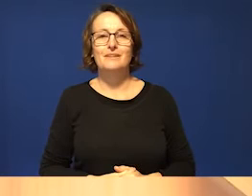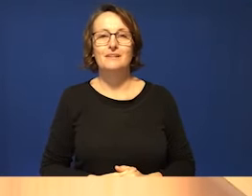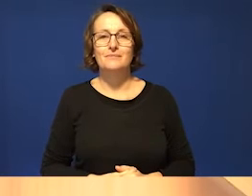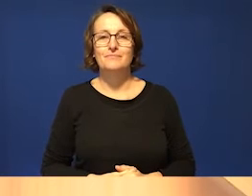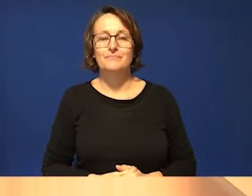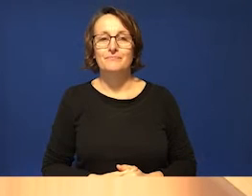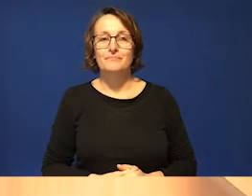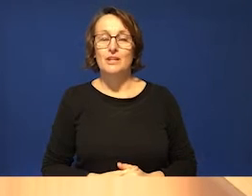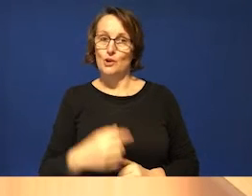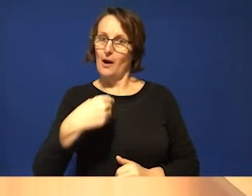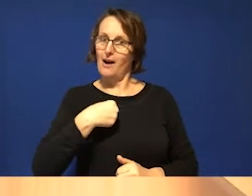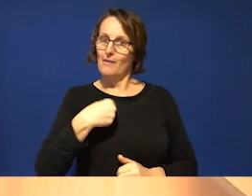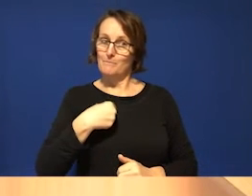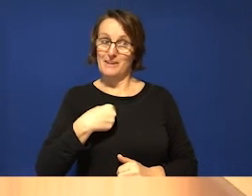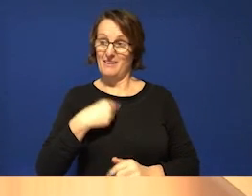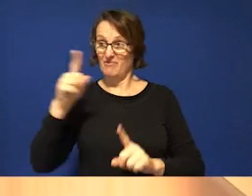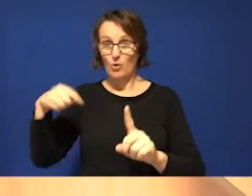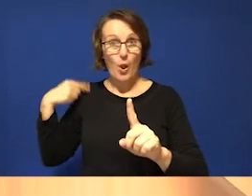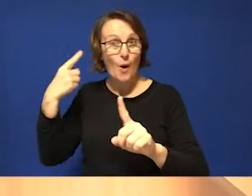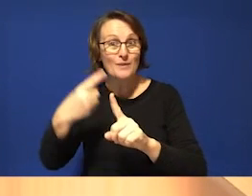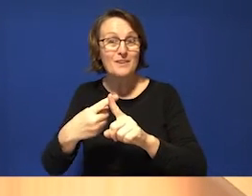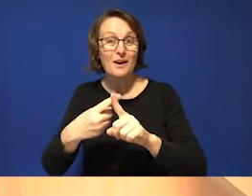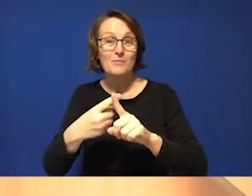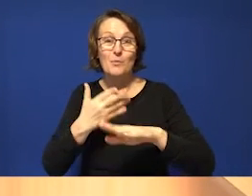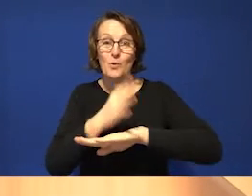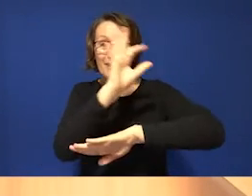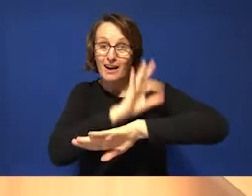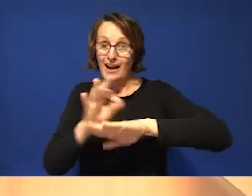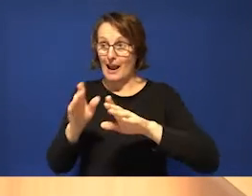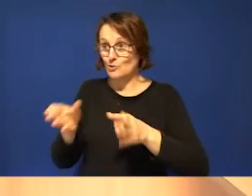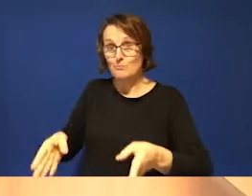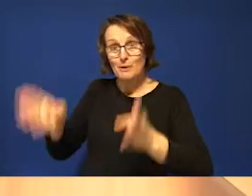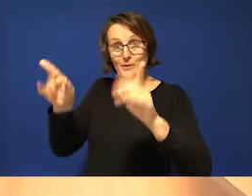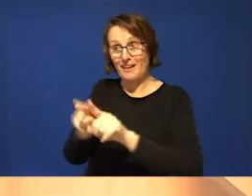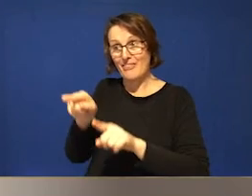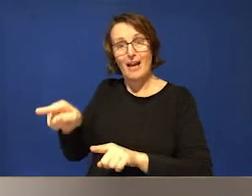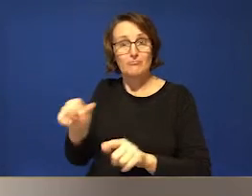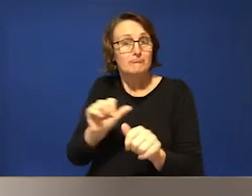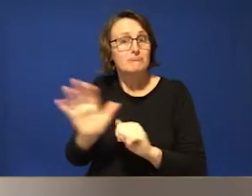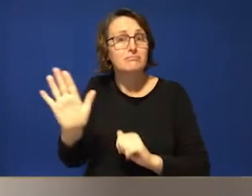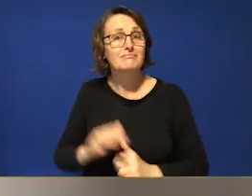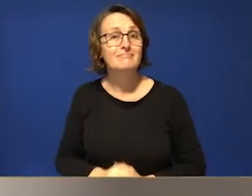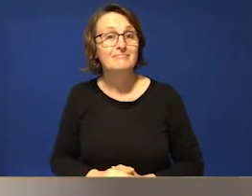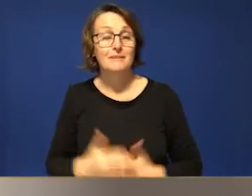about being an architect. To be a like career architect and to build something like this is extraordinary.